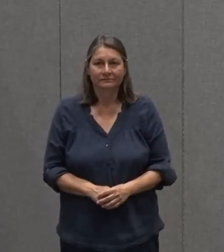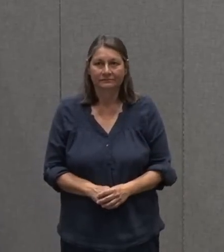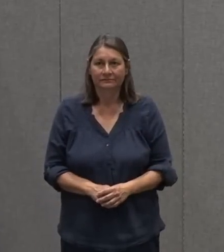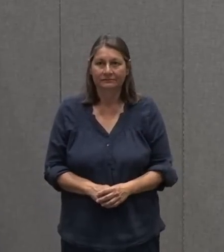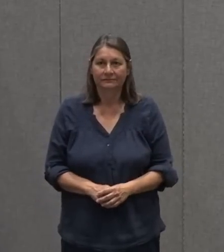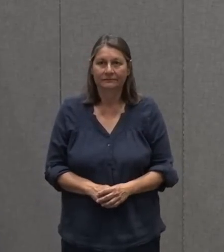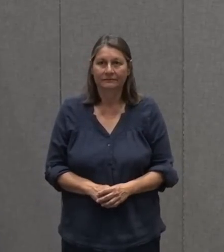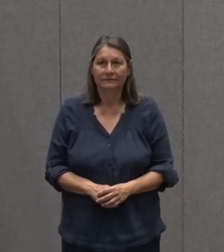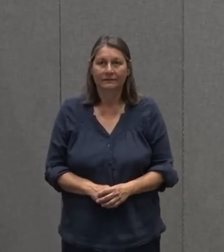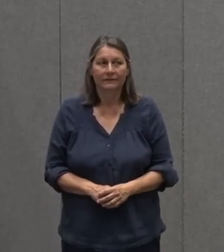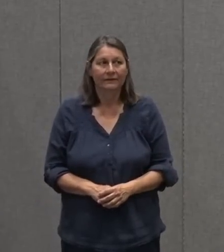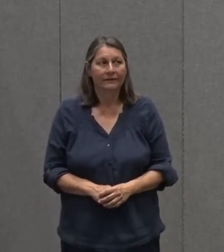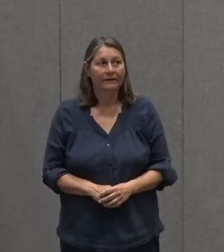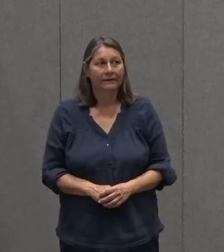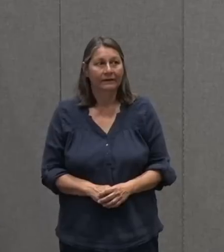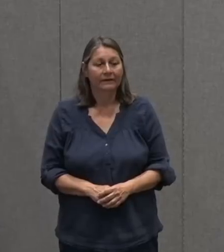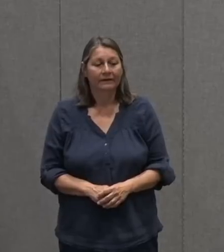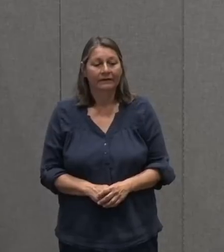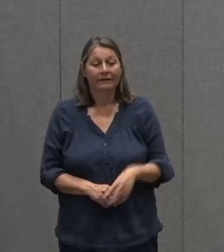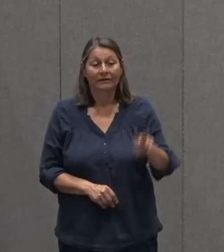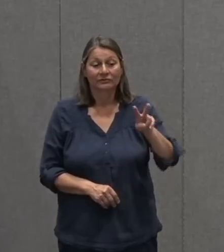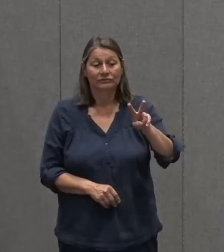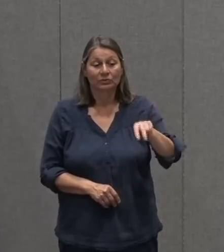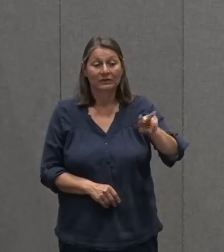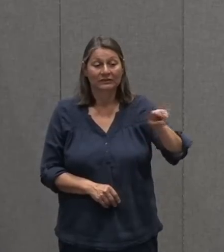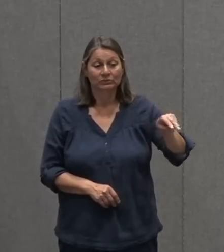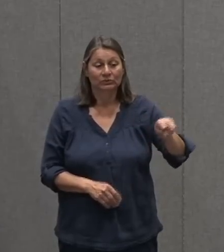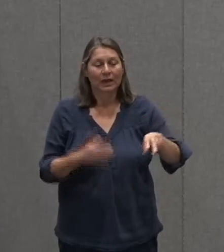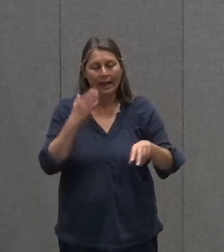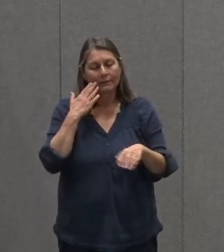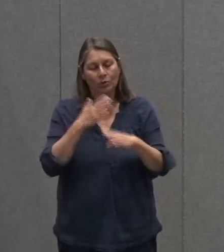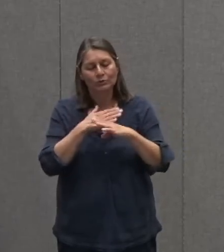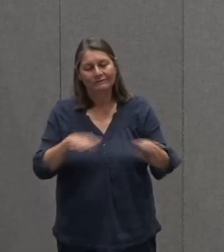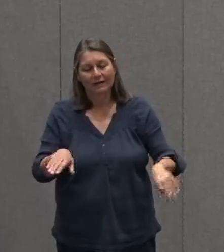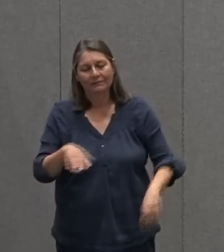For 22, I already know that two can go into it, why? It's even.